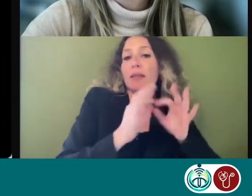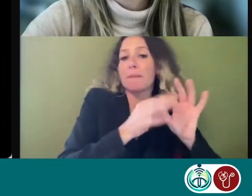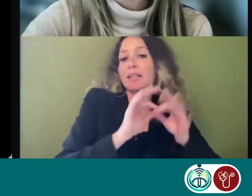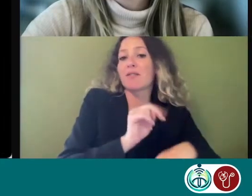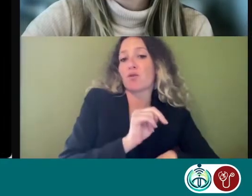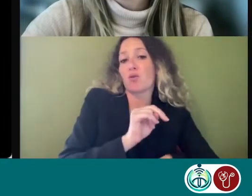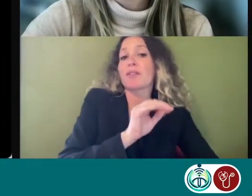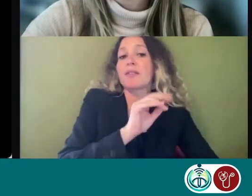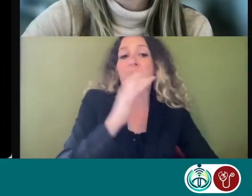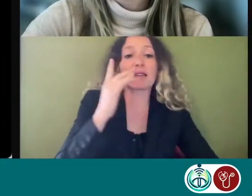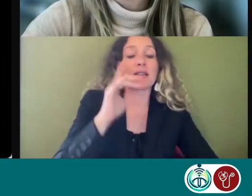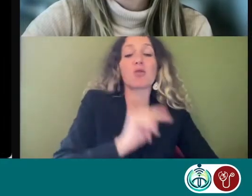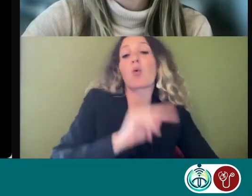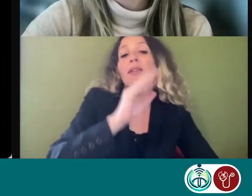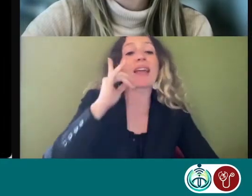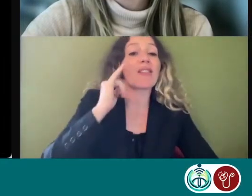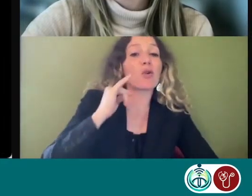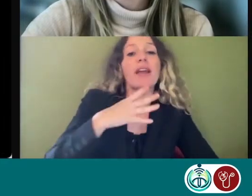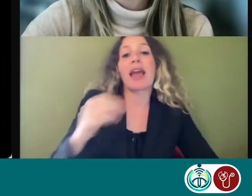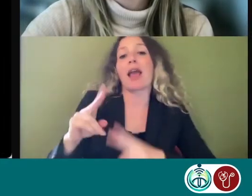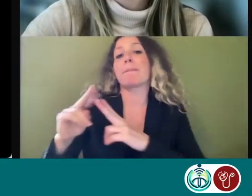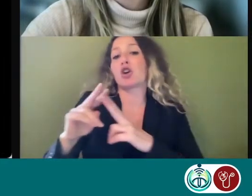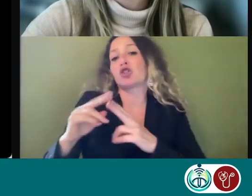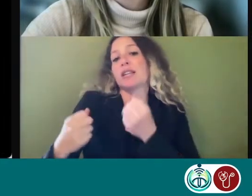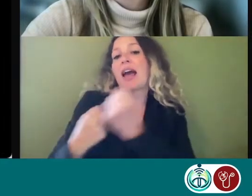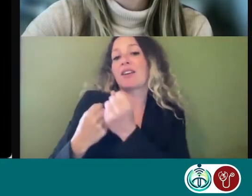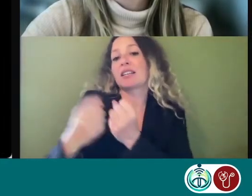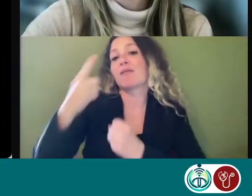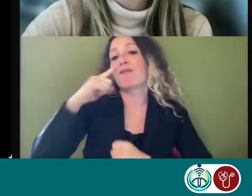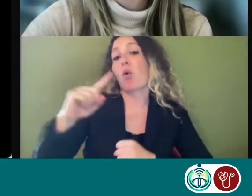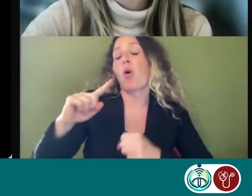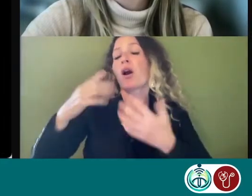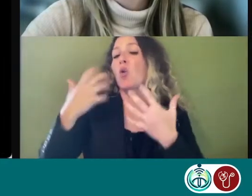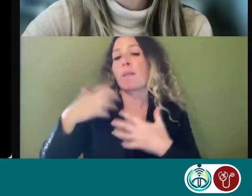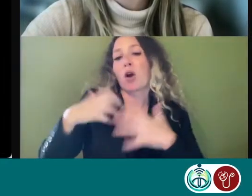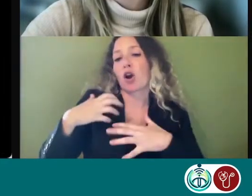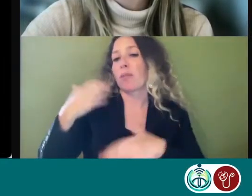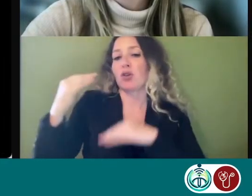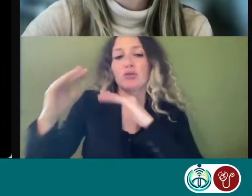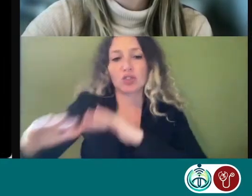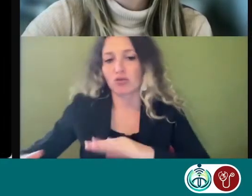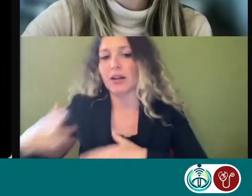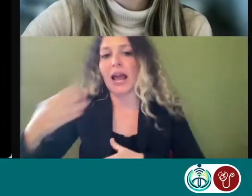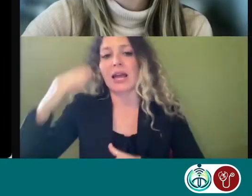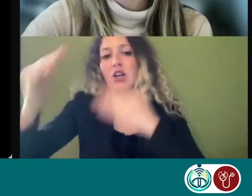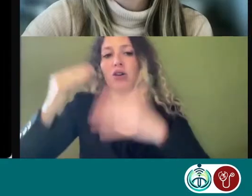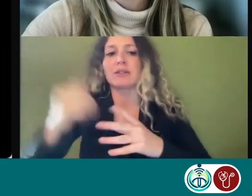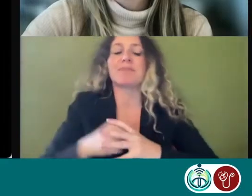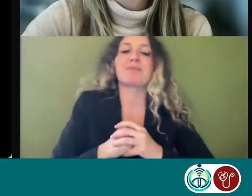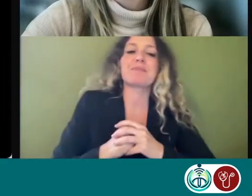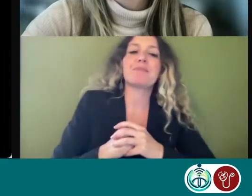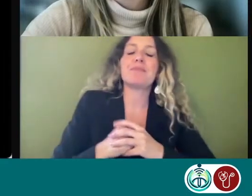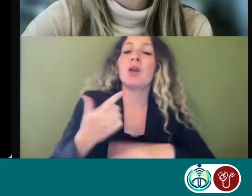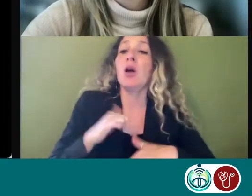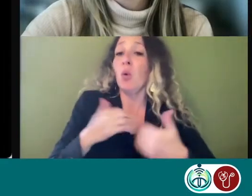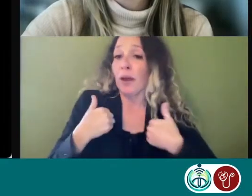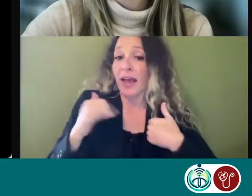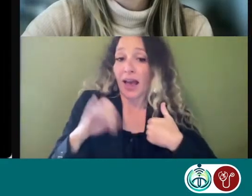and we ended up having six focus groups in 2022, four with adults with intellectual and developmental disabilities. And actually that should say two,